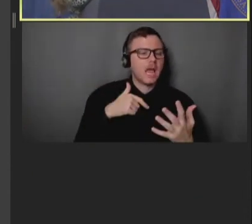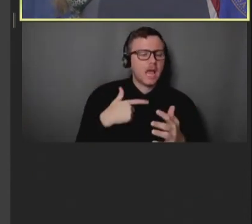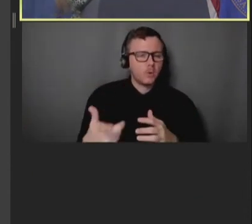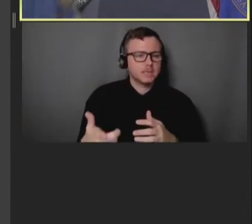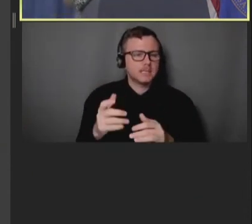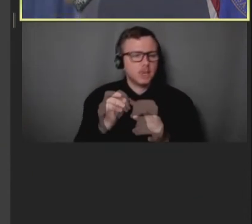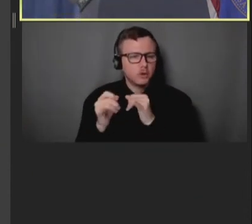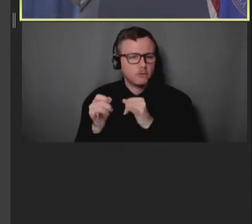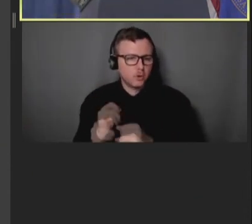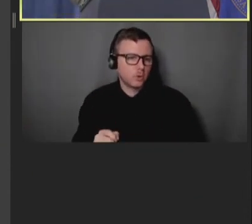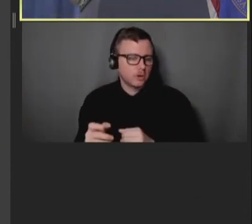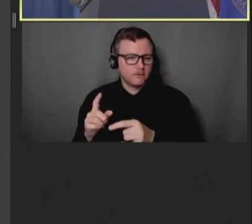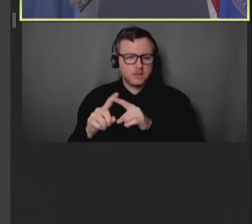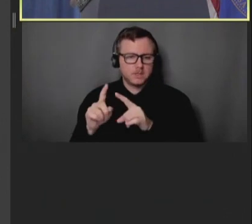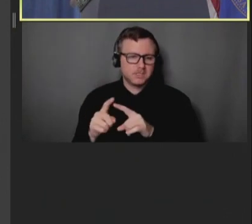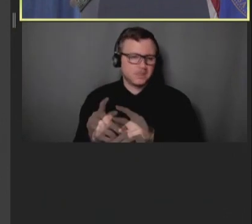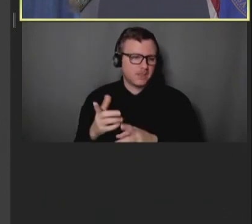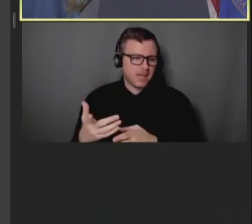We had a tremendous outpouring of public gratitude.